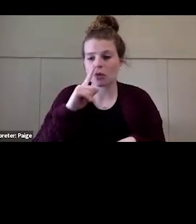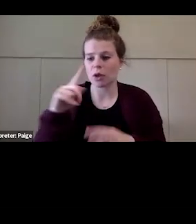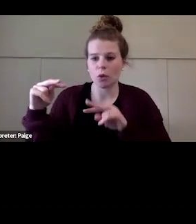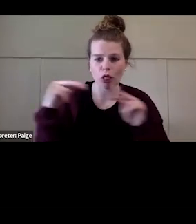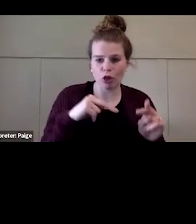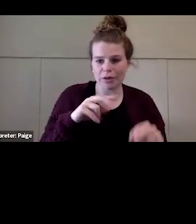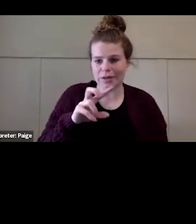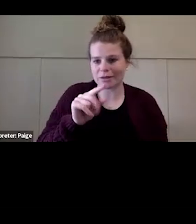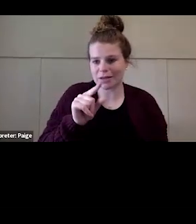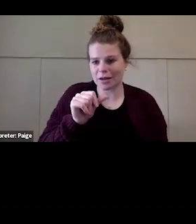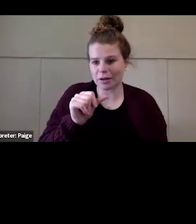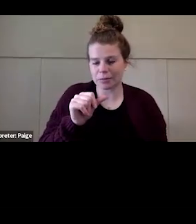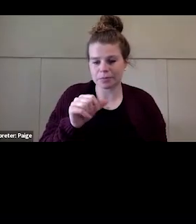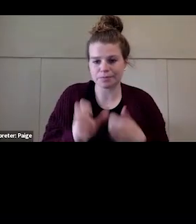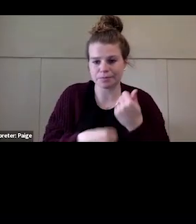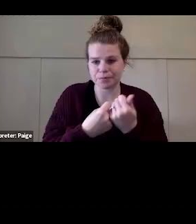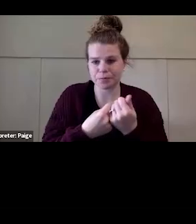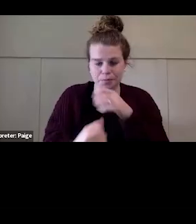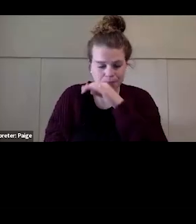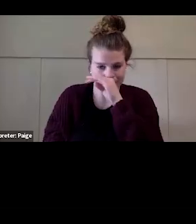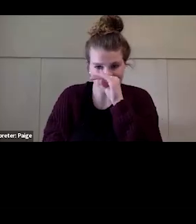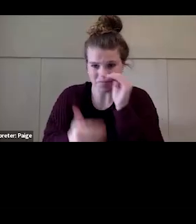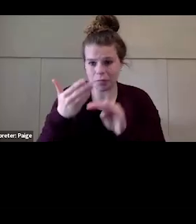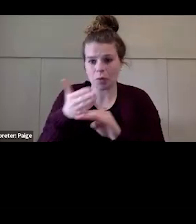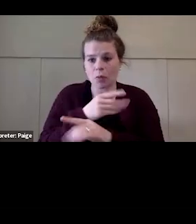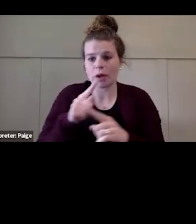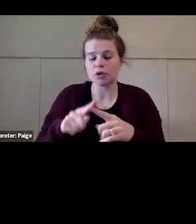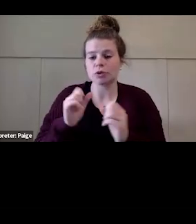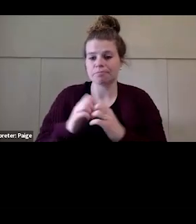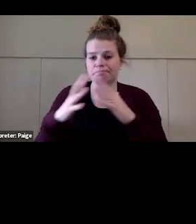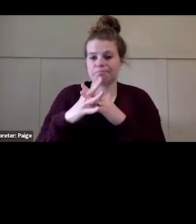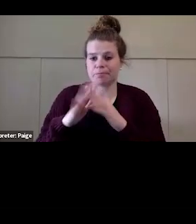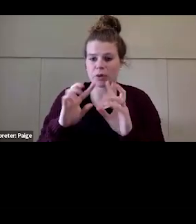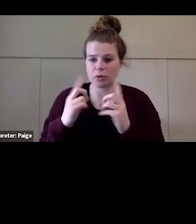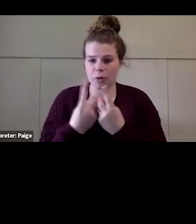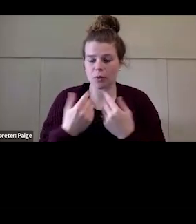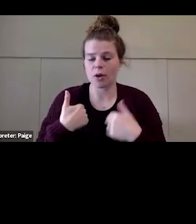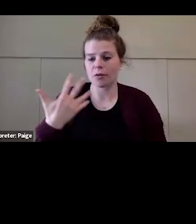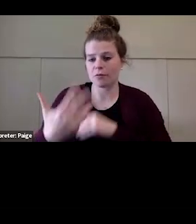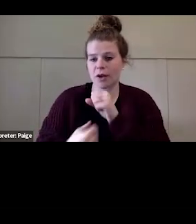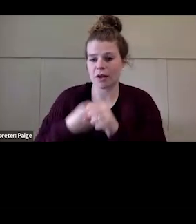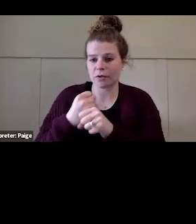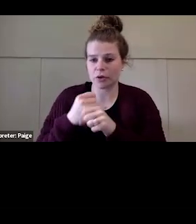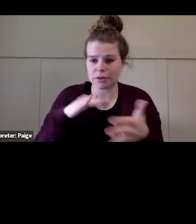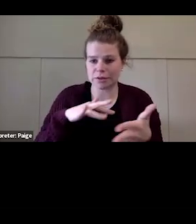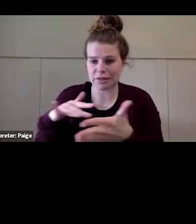We did, prior to the creation of the department, there was a five-year study on 911 calls